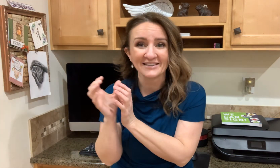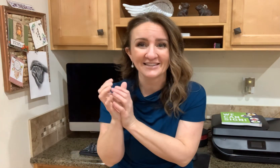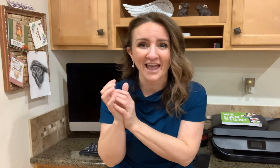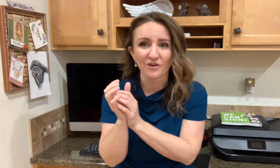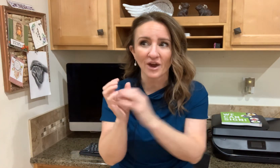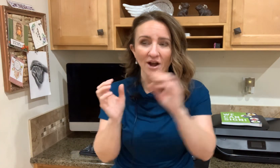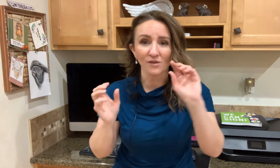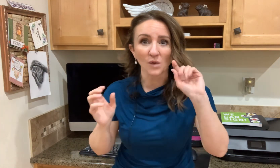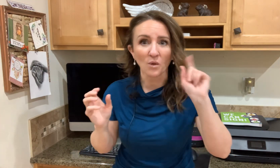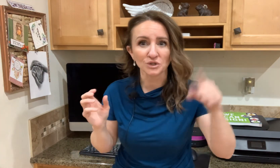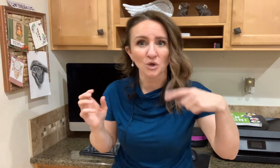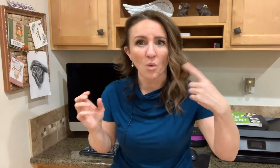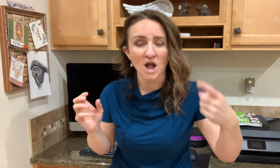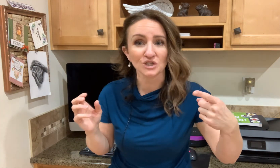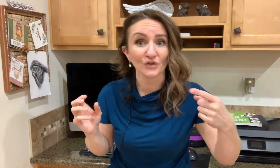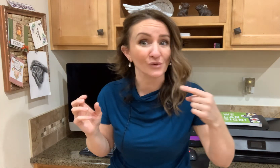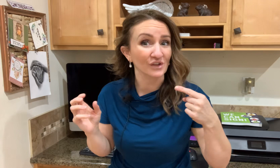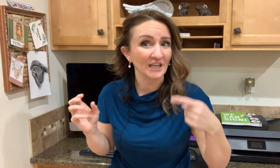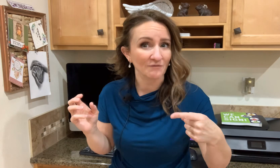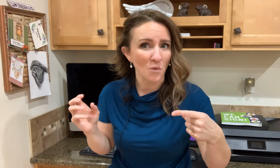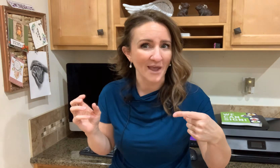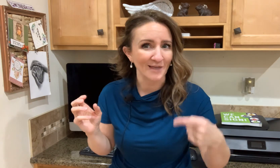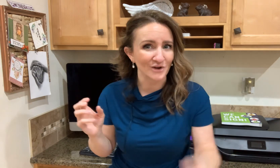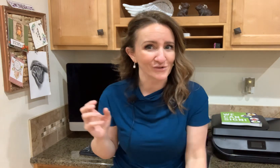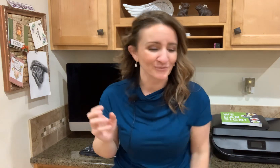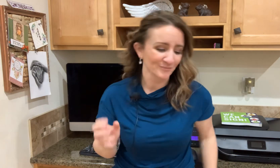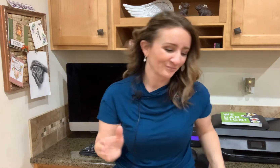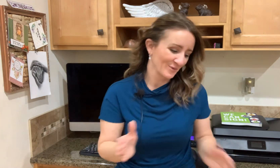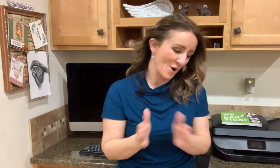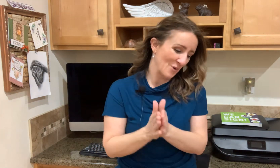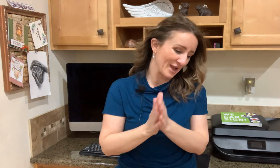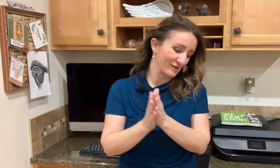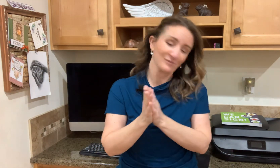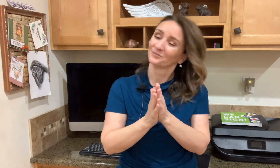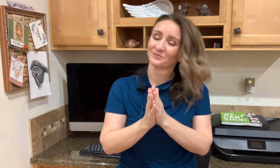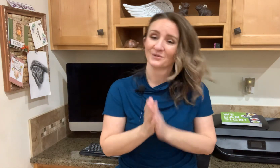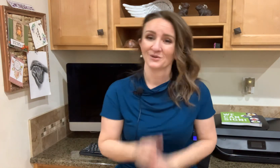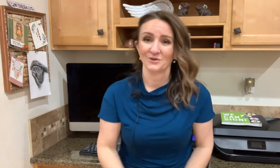together and also I want you to watch for those "giveaway" letters. Okay you guys